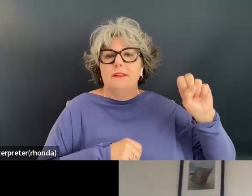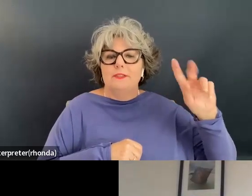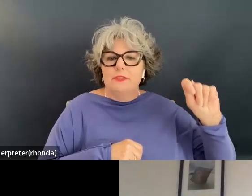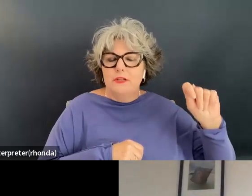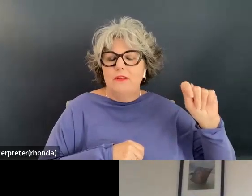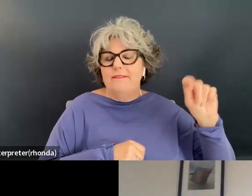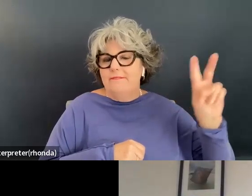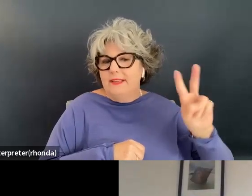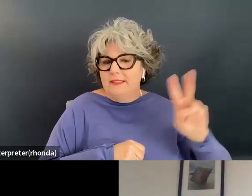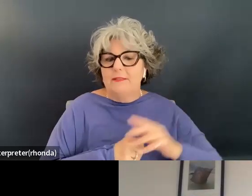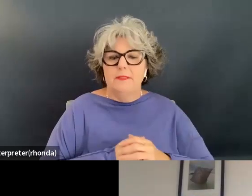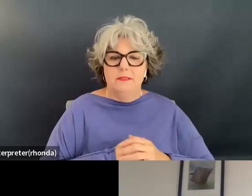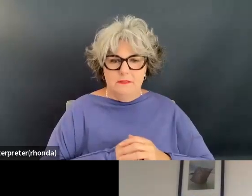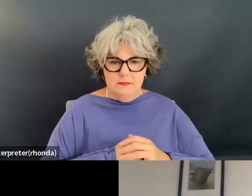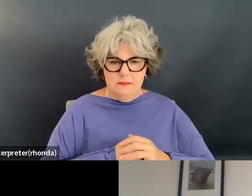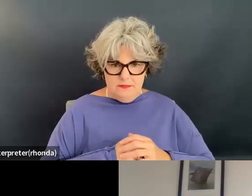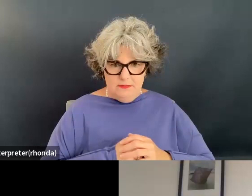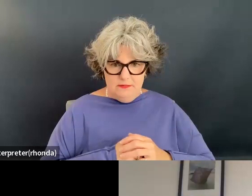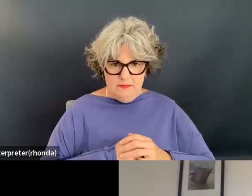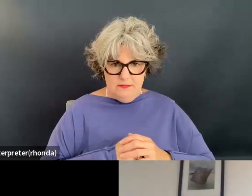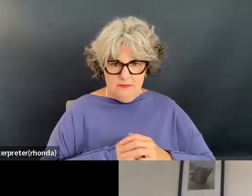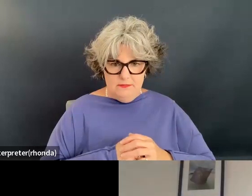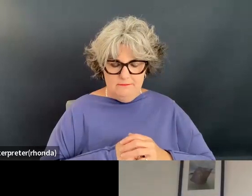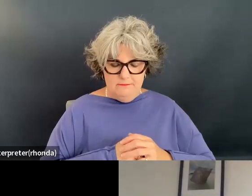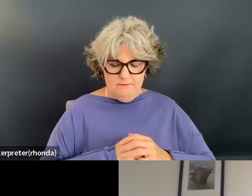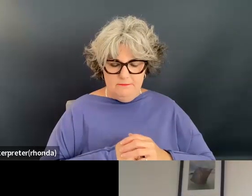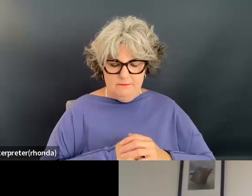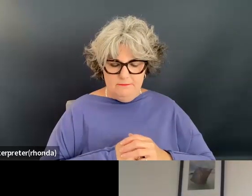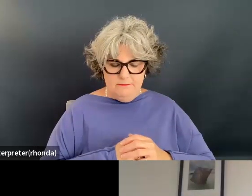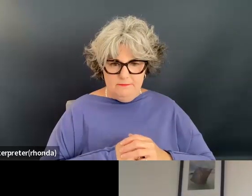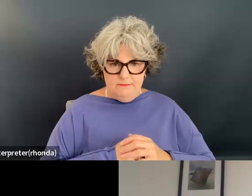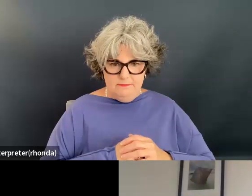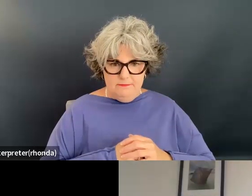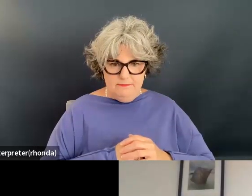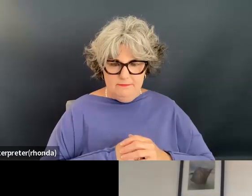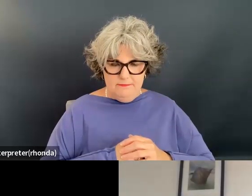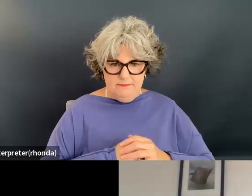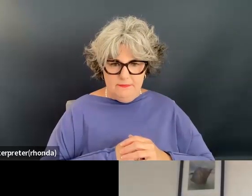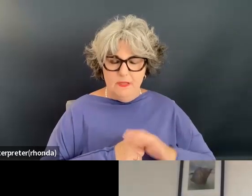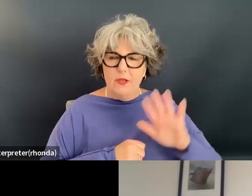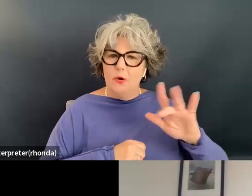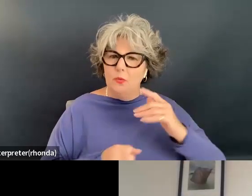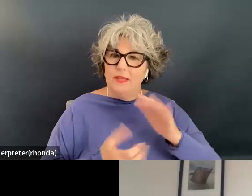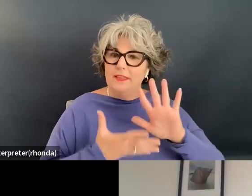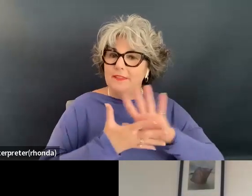I have experienced the same pain and like that hug, when I hug him in the film,